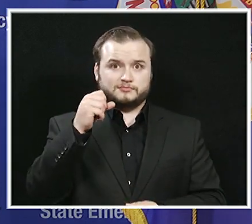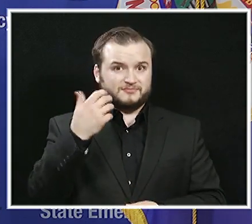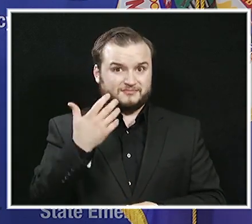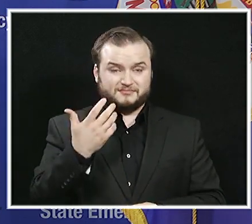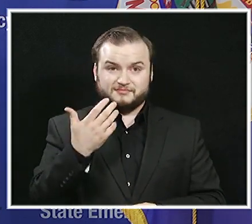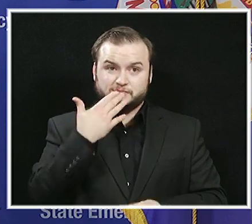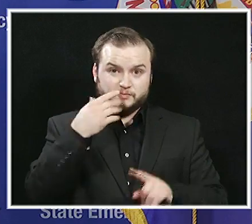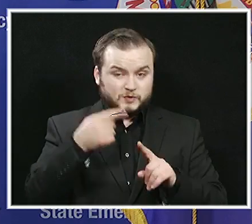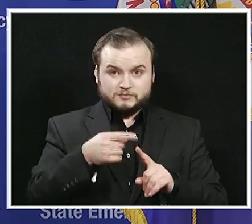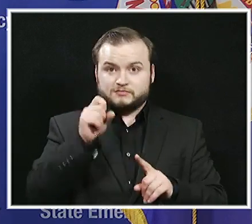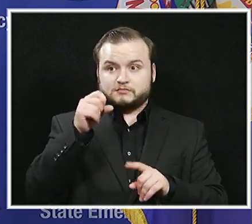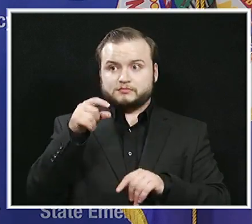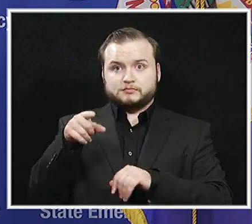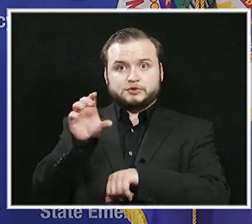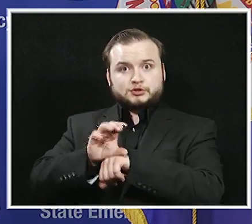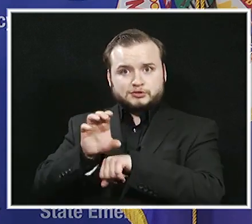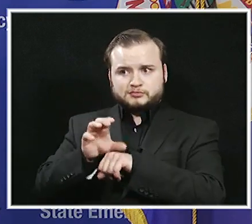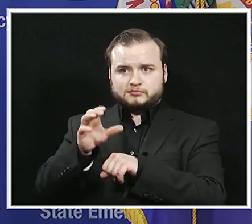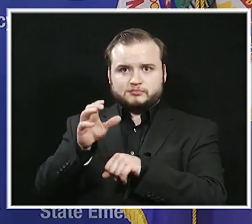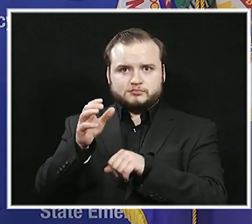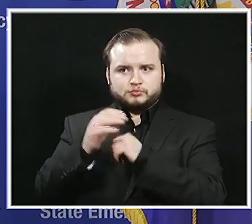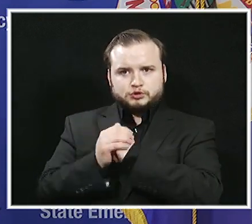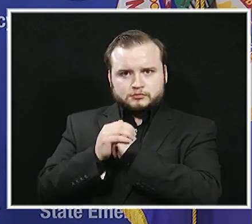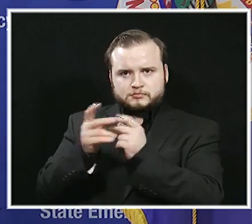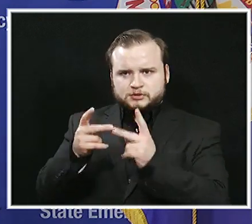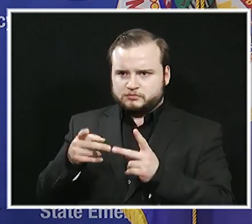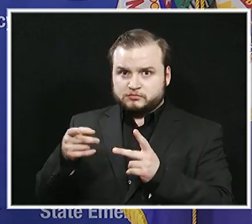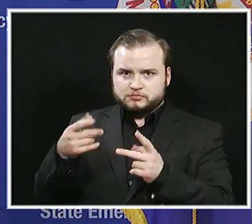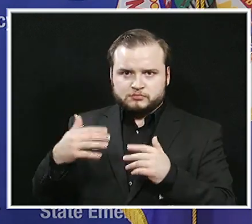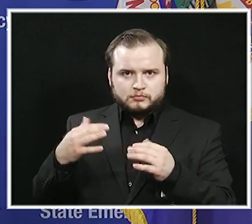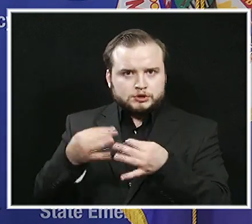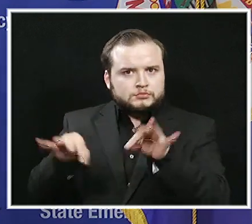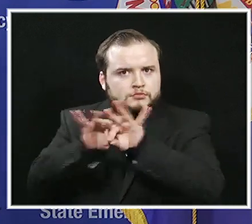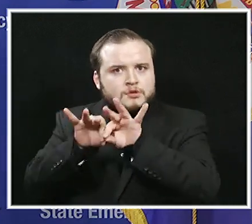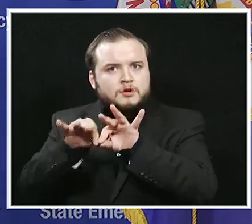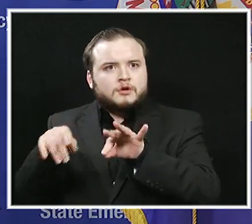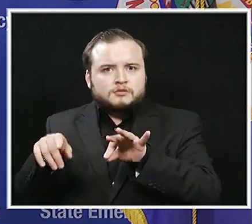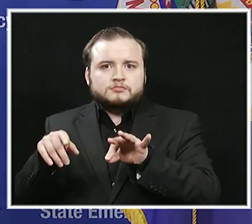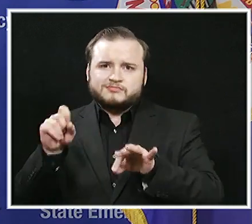is one, everybody has their religious opinions, but I think